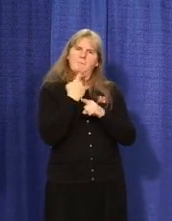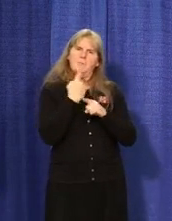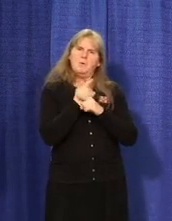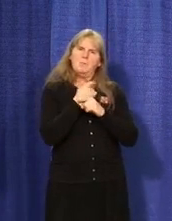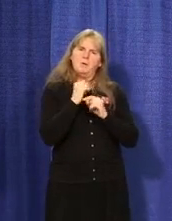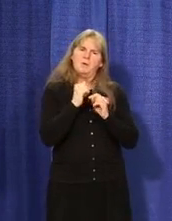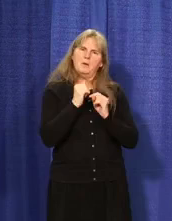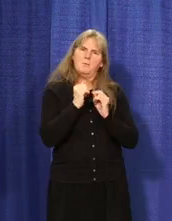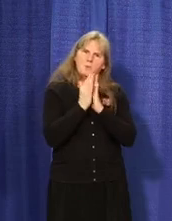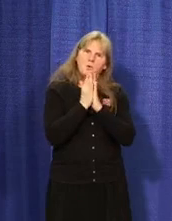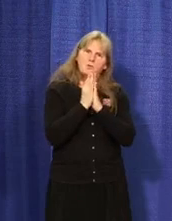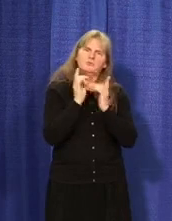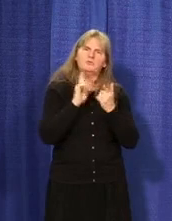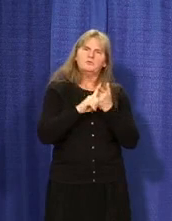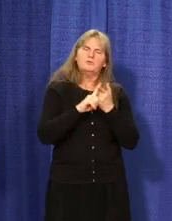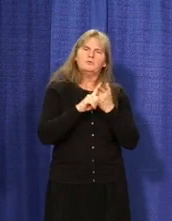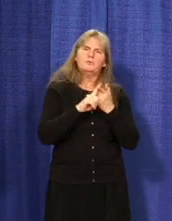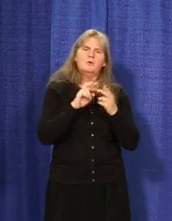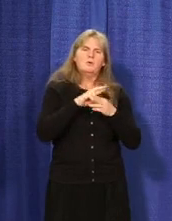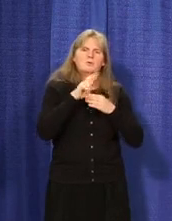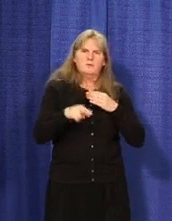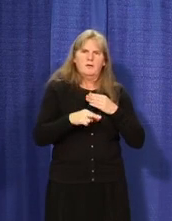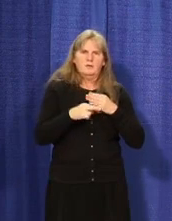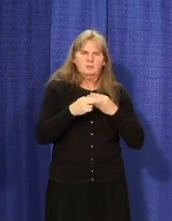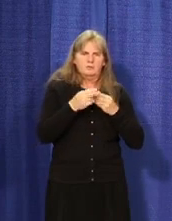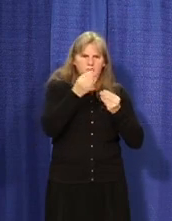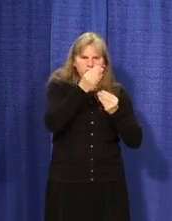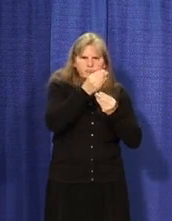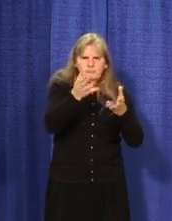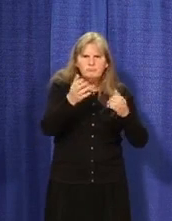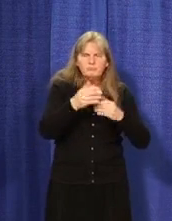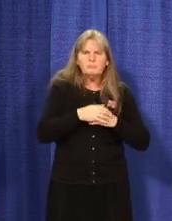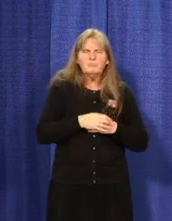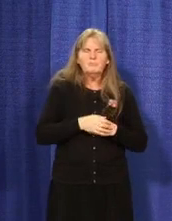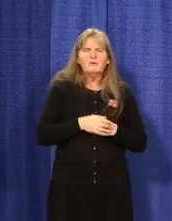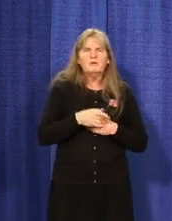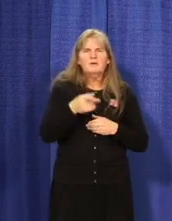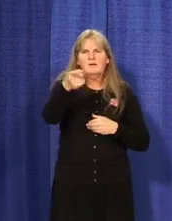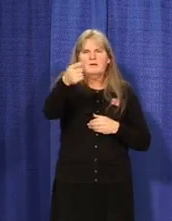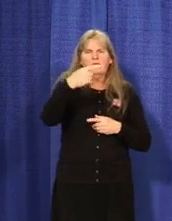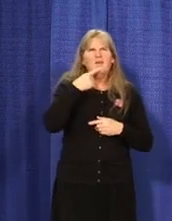way. The whole process-- you might think all I need to know is whether it is positive or